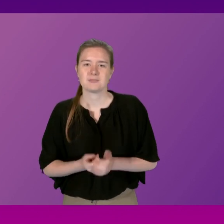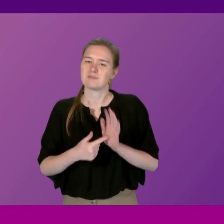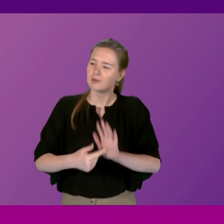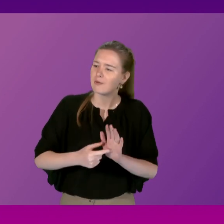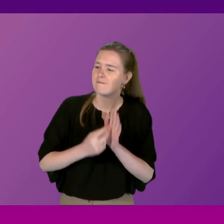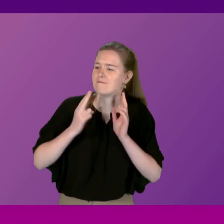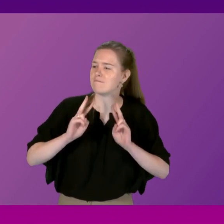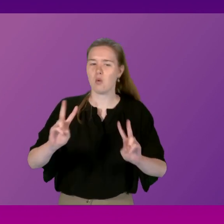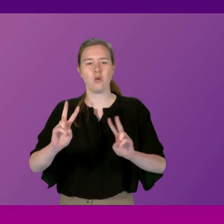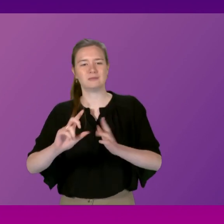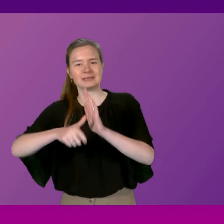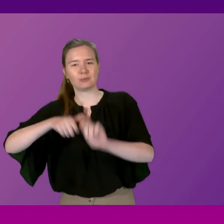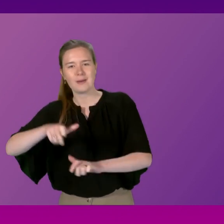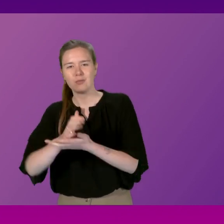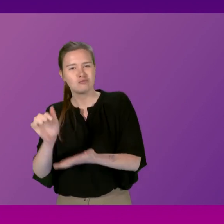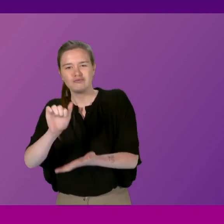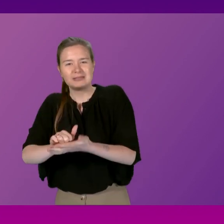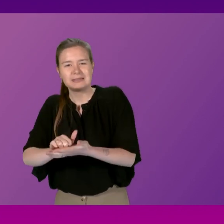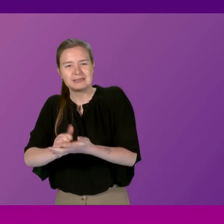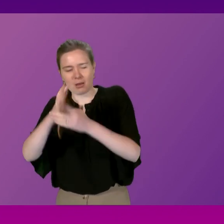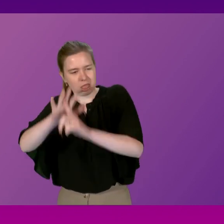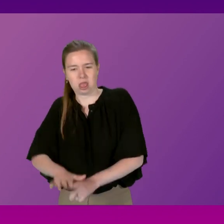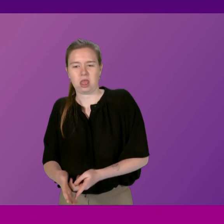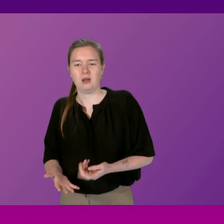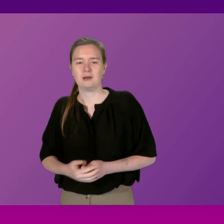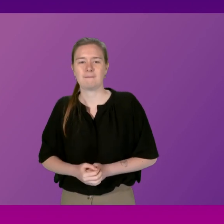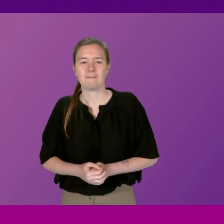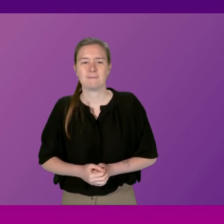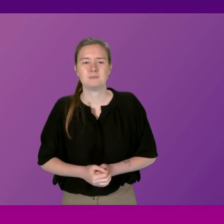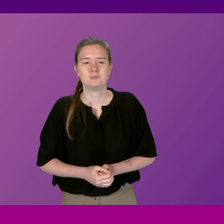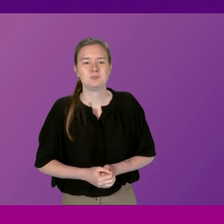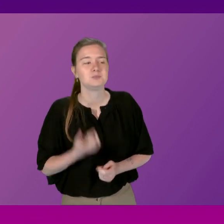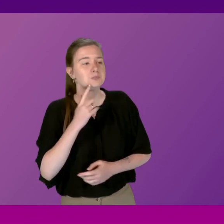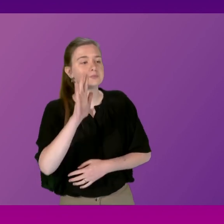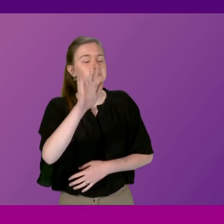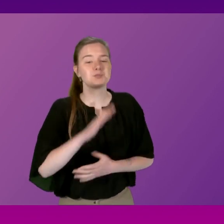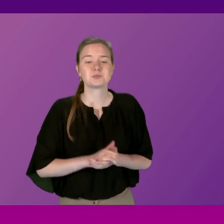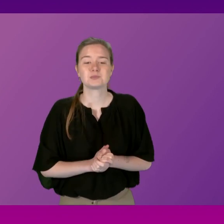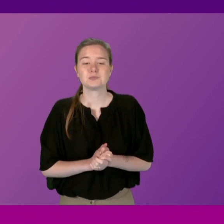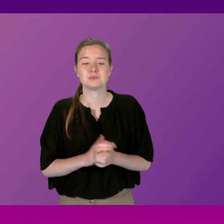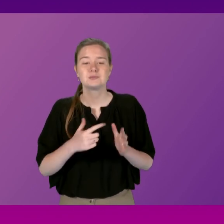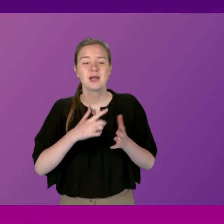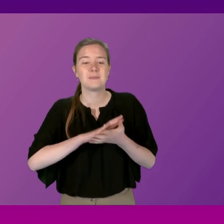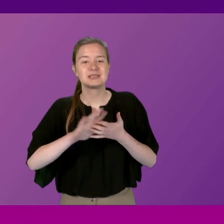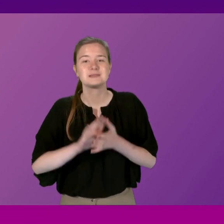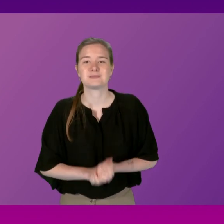That betrays an inaccurate and degrading view of disabled people.